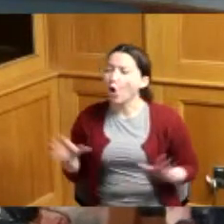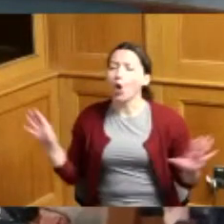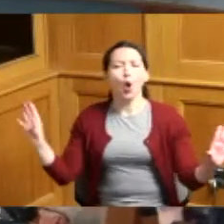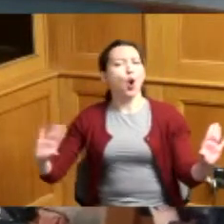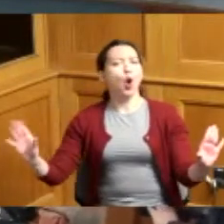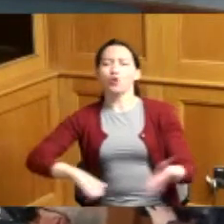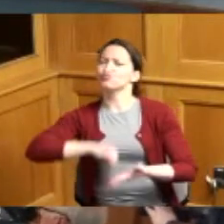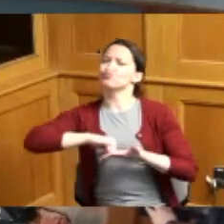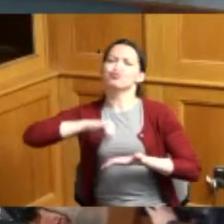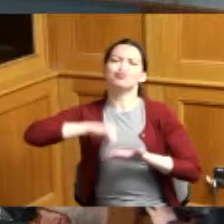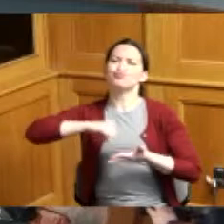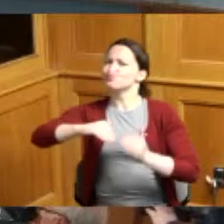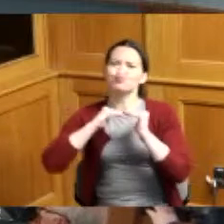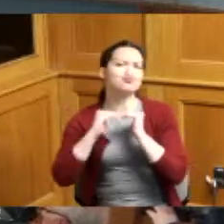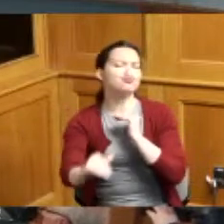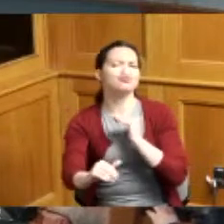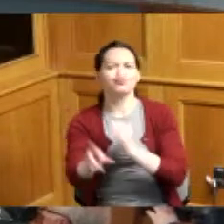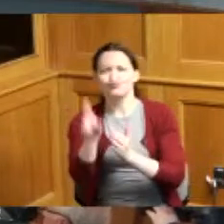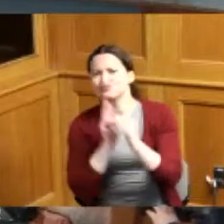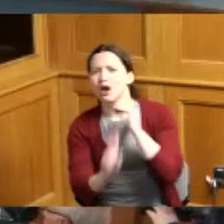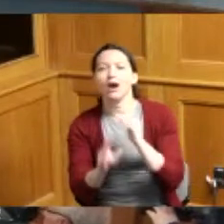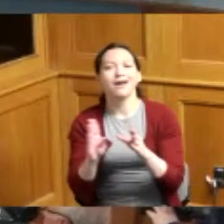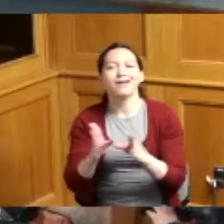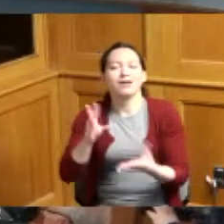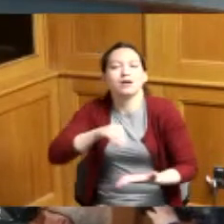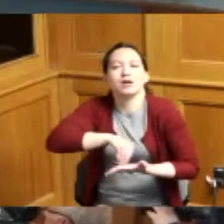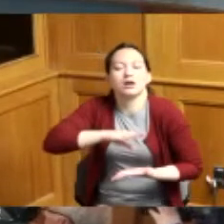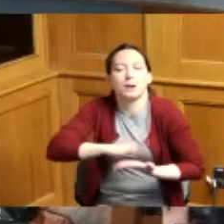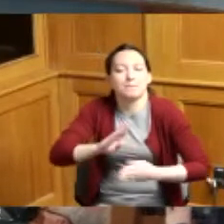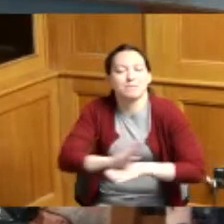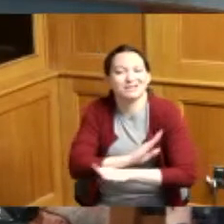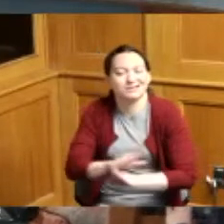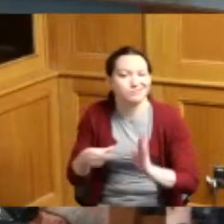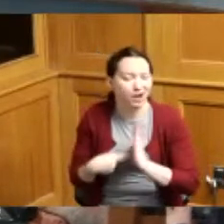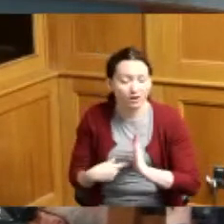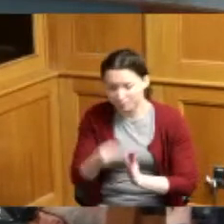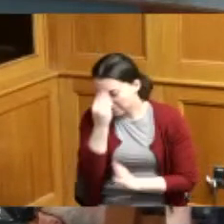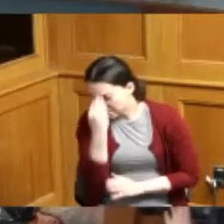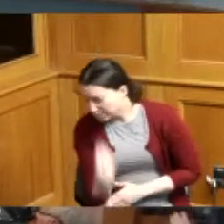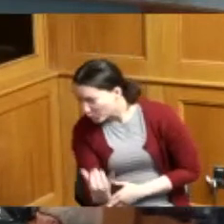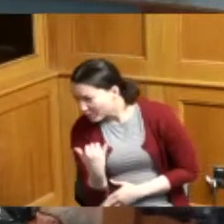can't sustain itself it can't go in the business model and I'm telling you now um and my colleagues